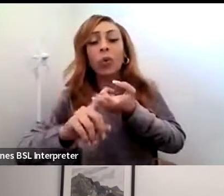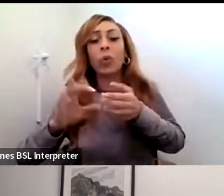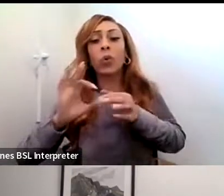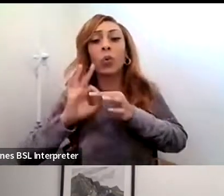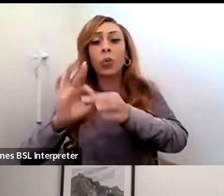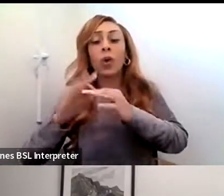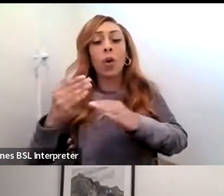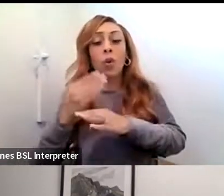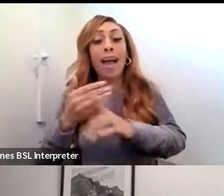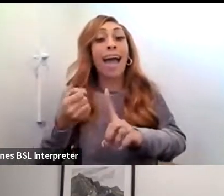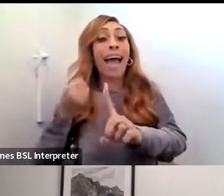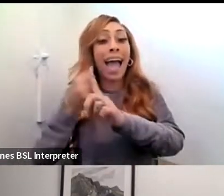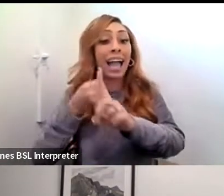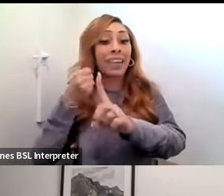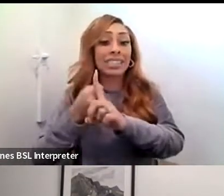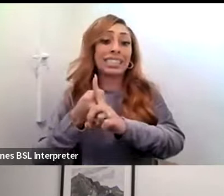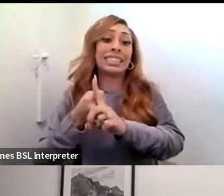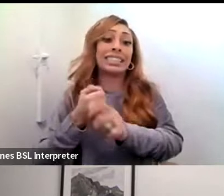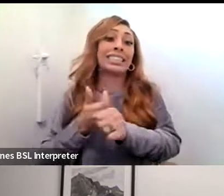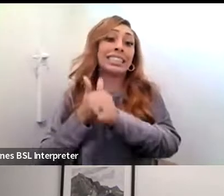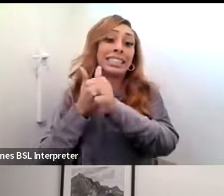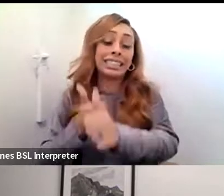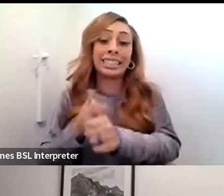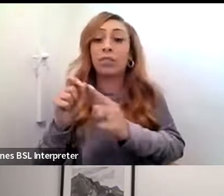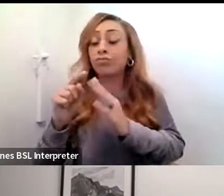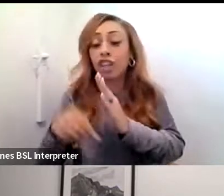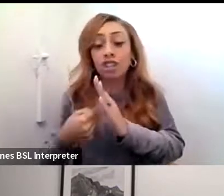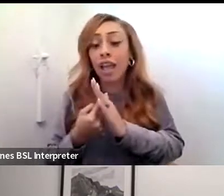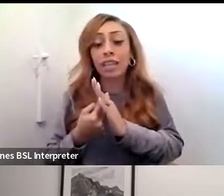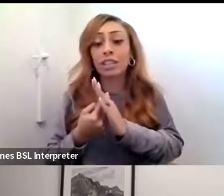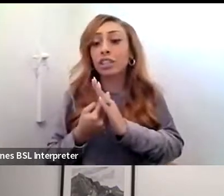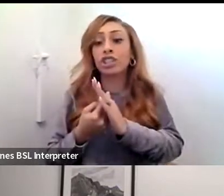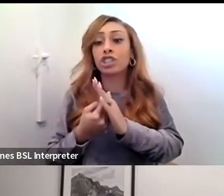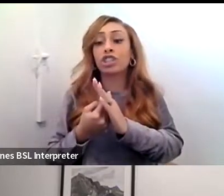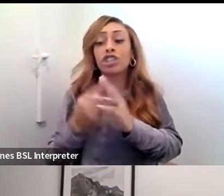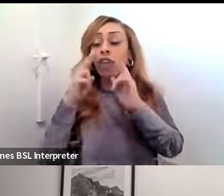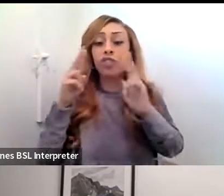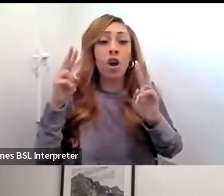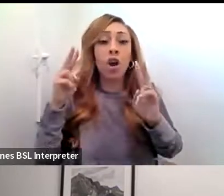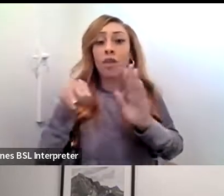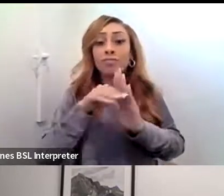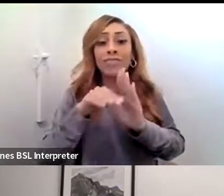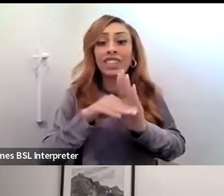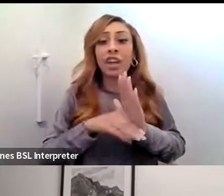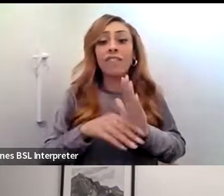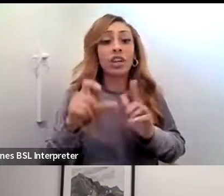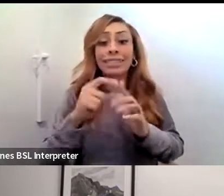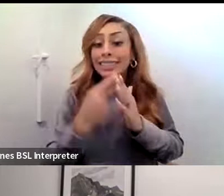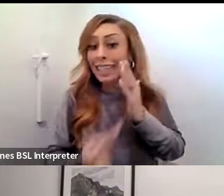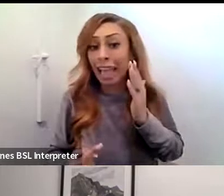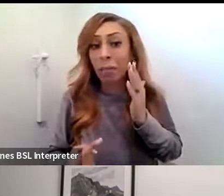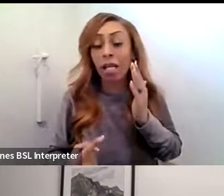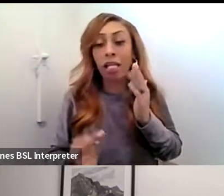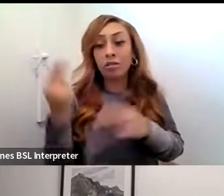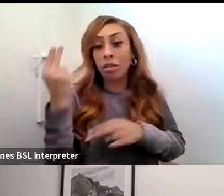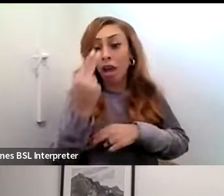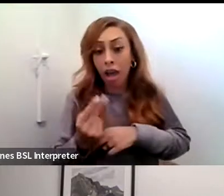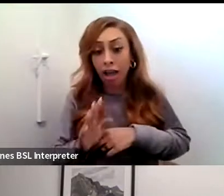And the advocacy project is not for provision for disabled artists,